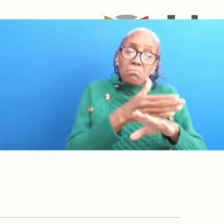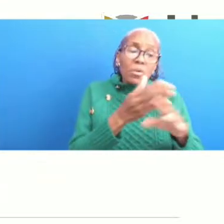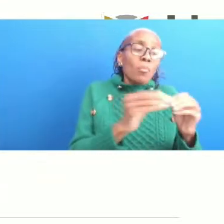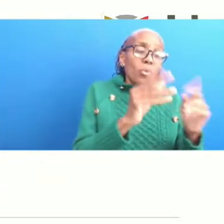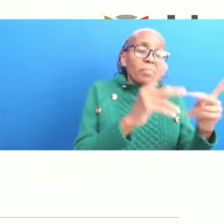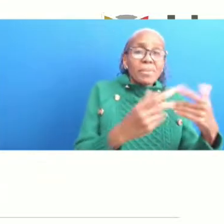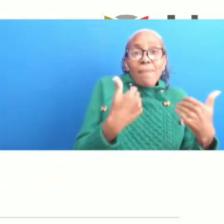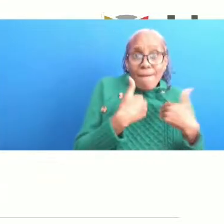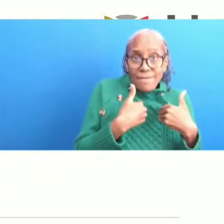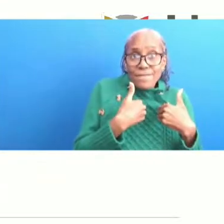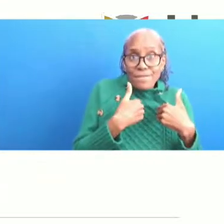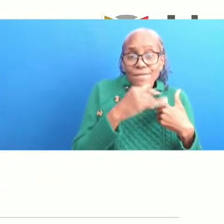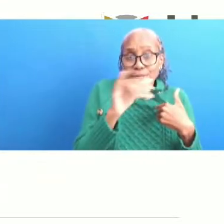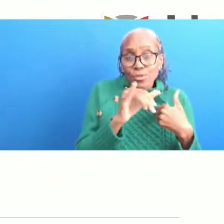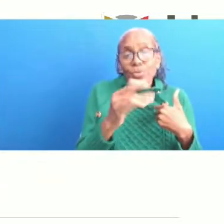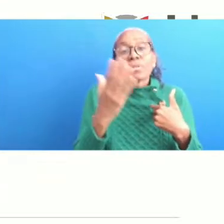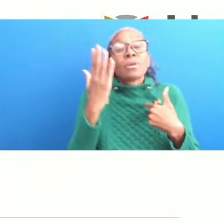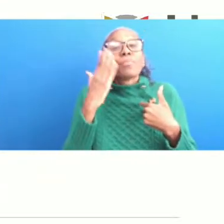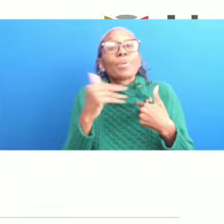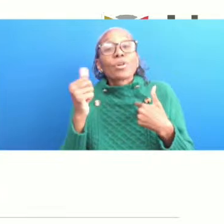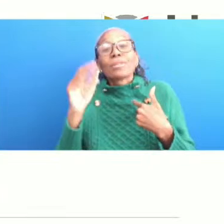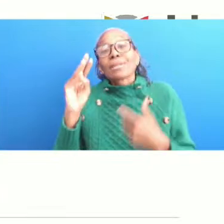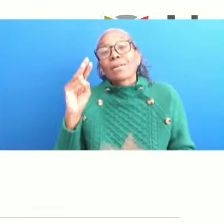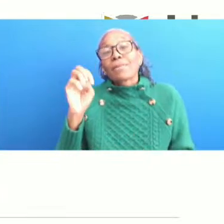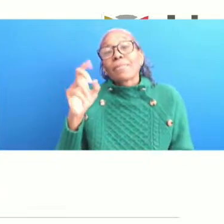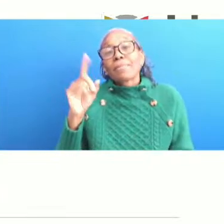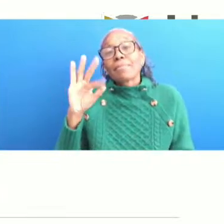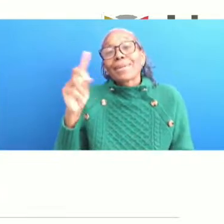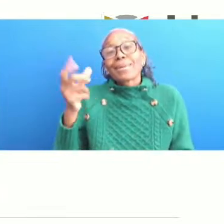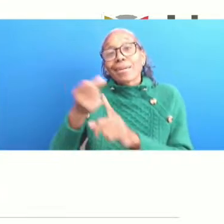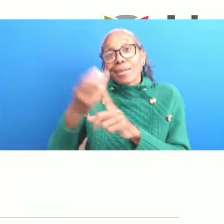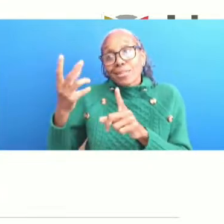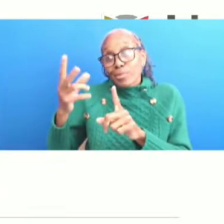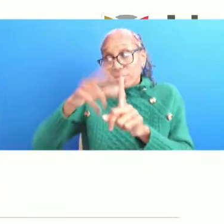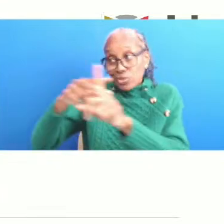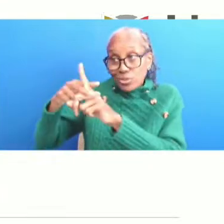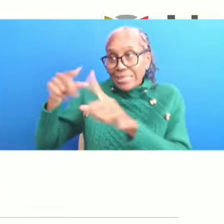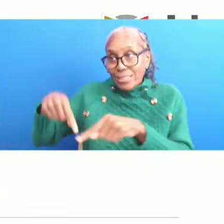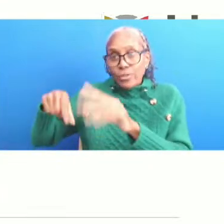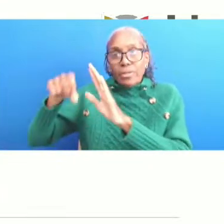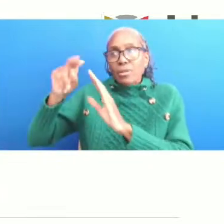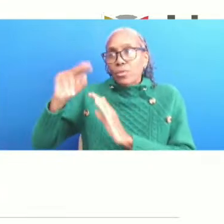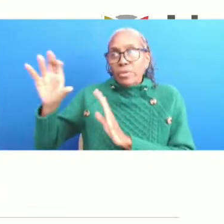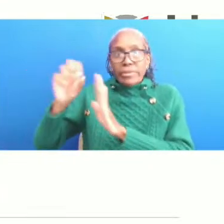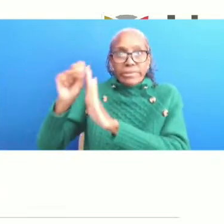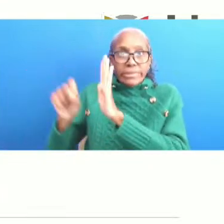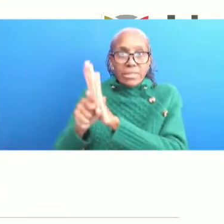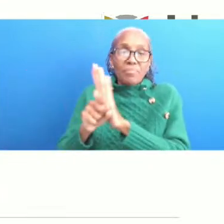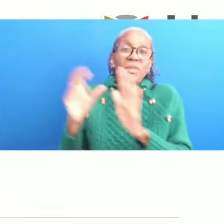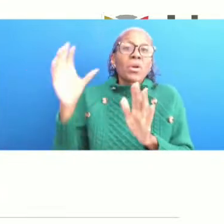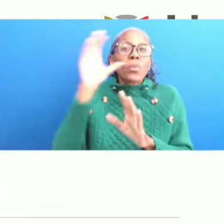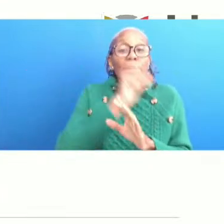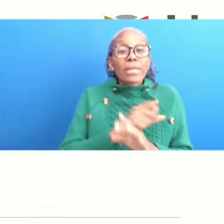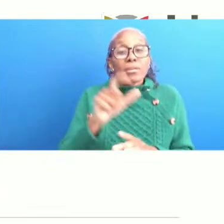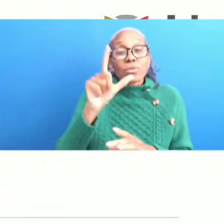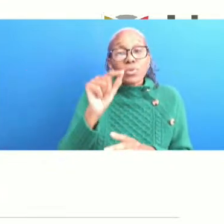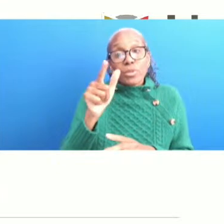COVERAGE IN THE COUNTY IS IMPROVING SO MORE PEOPLE HAVE INSURANCE LARGELY BECAUSE OF